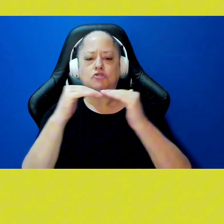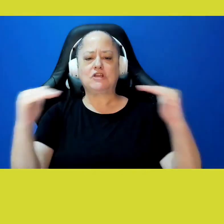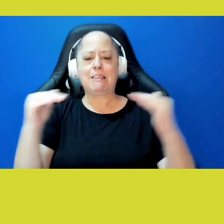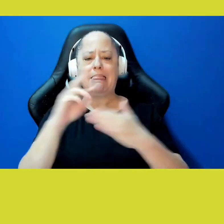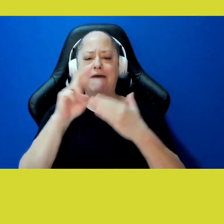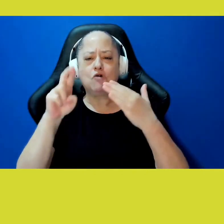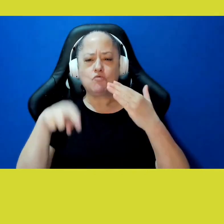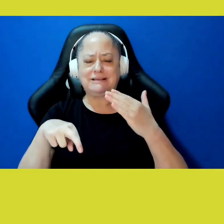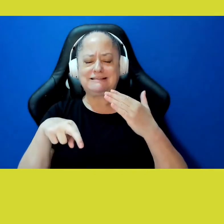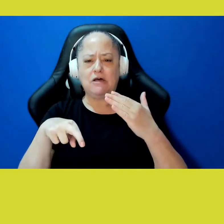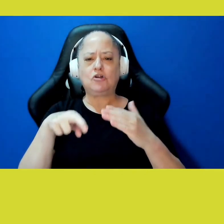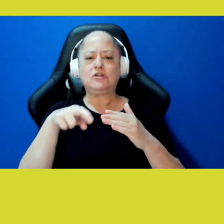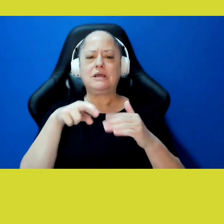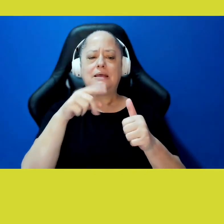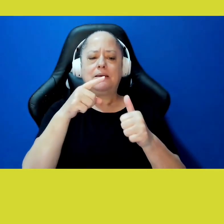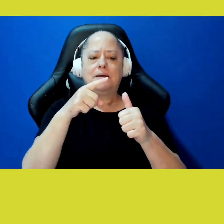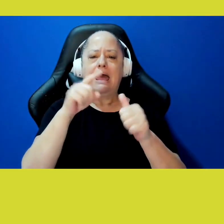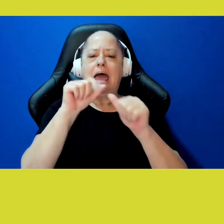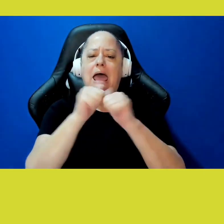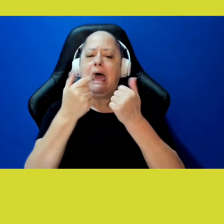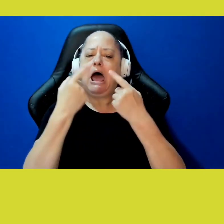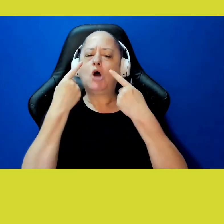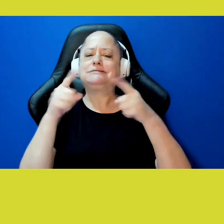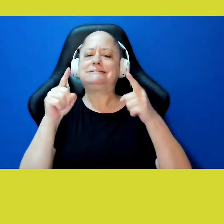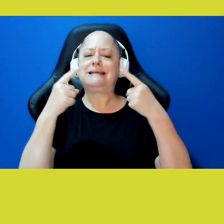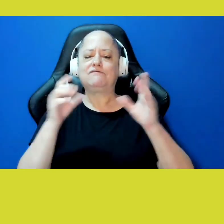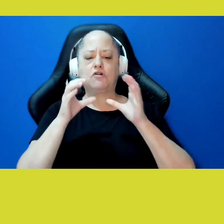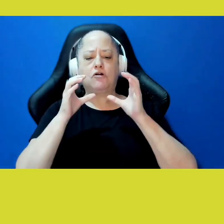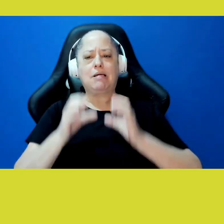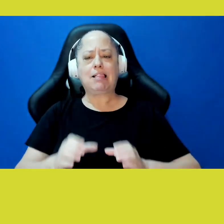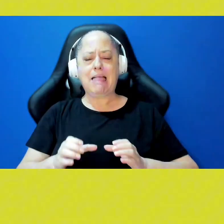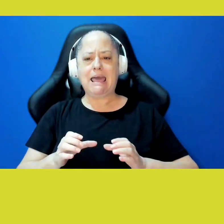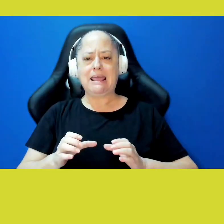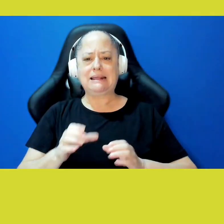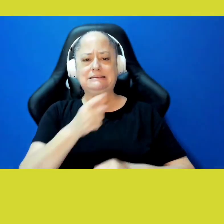how successful clients were at meeting certain